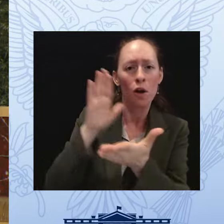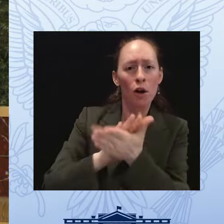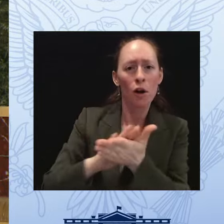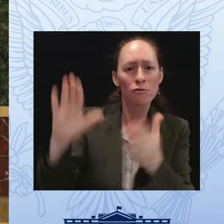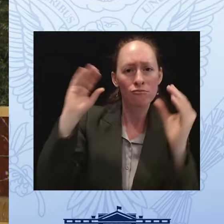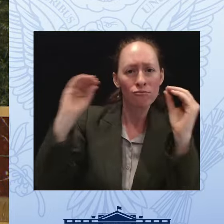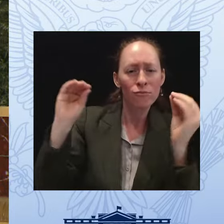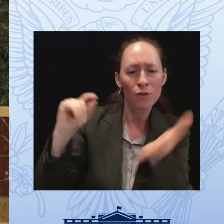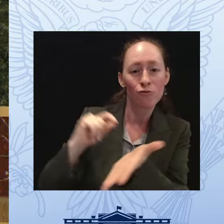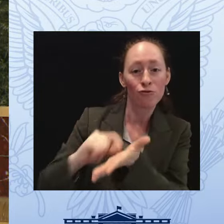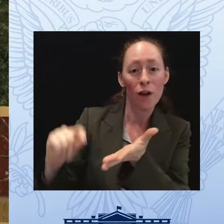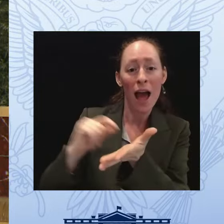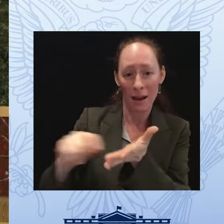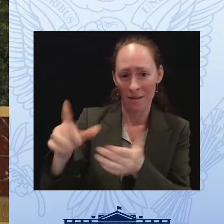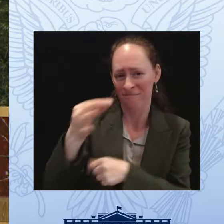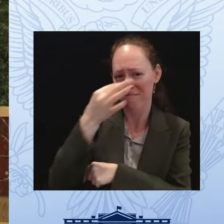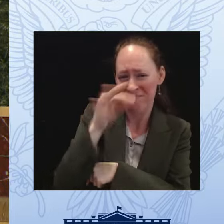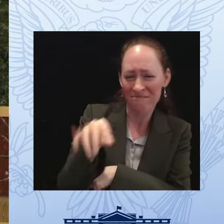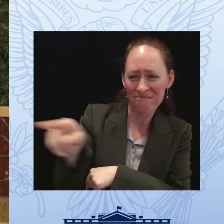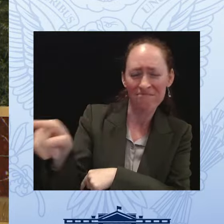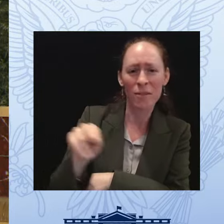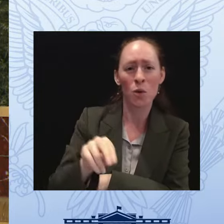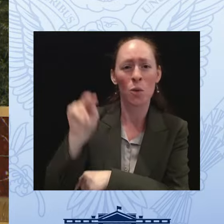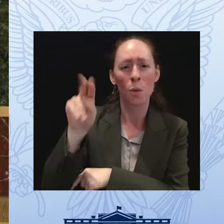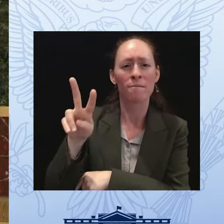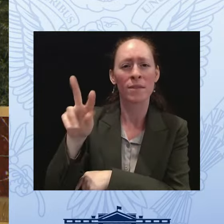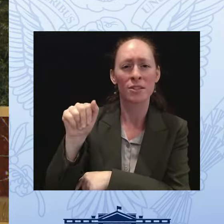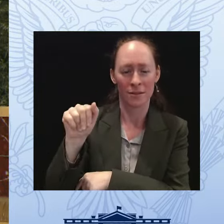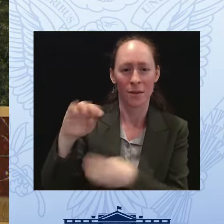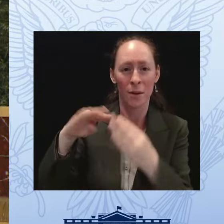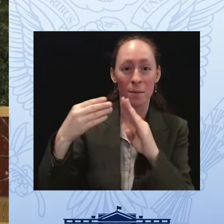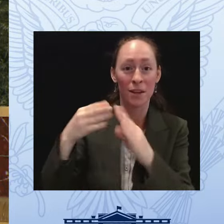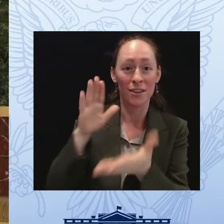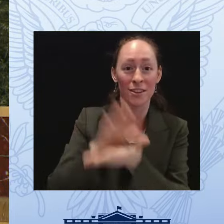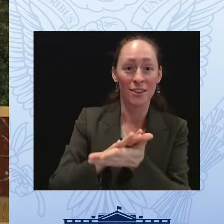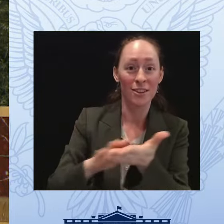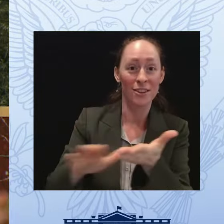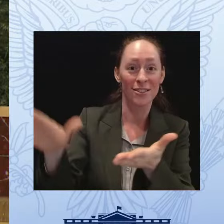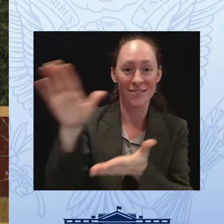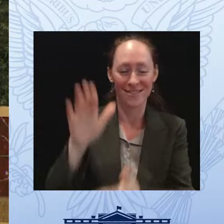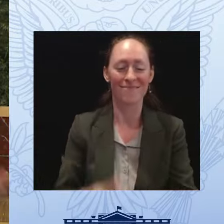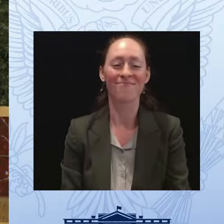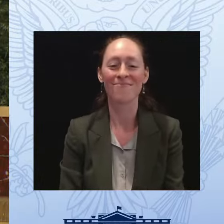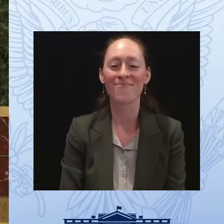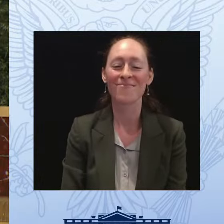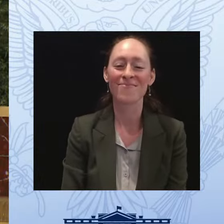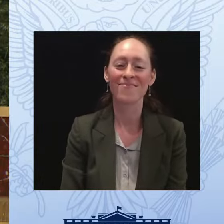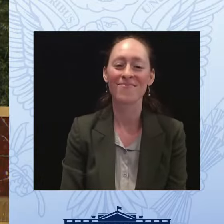it's all about AI and, you know, all the -- I mean, I'm already my semester hasn't even started